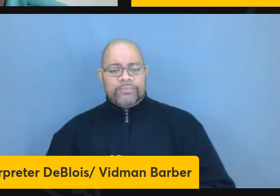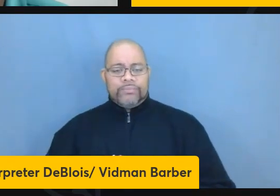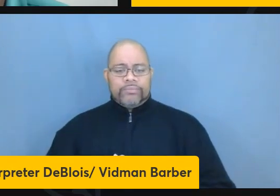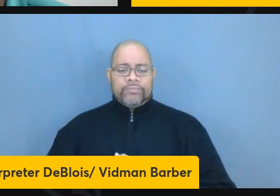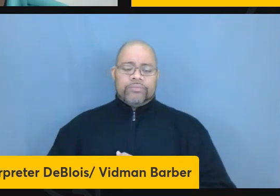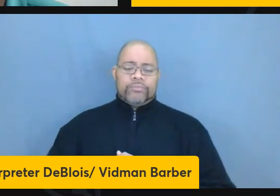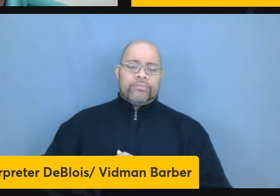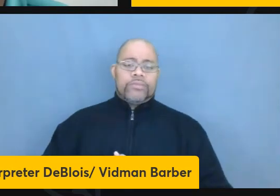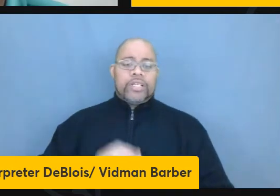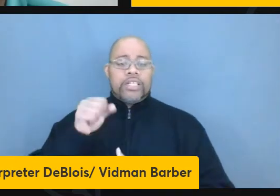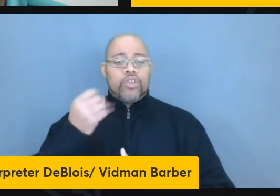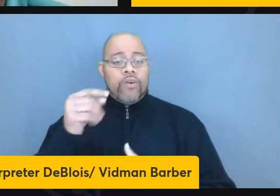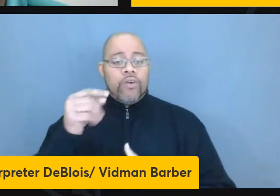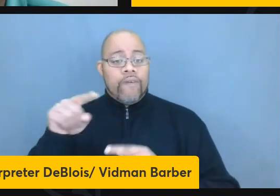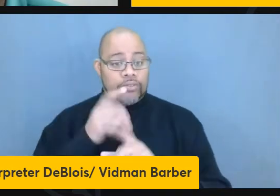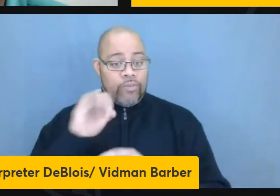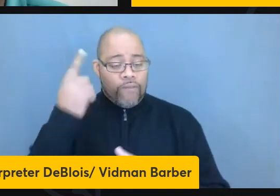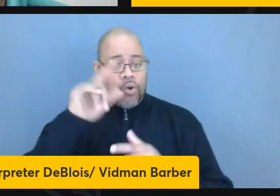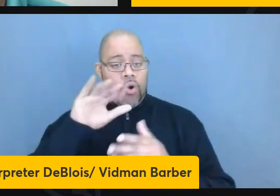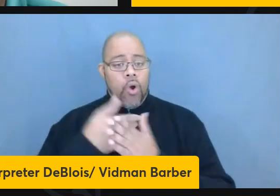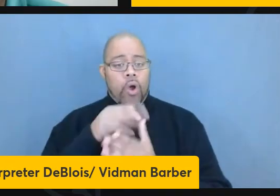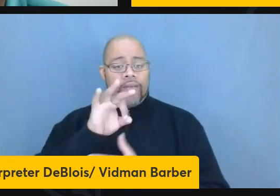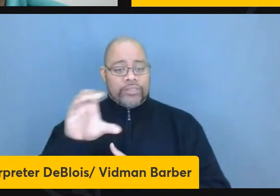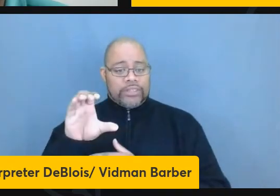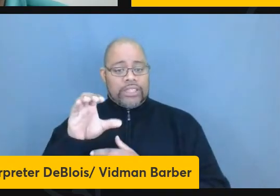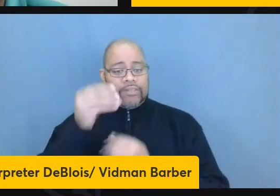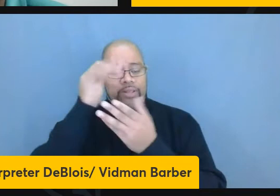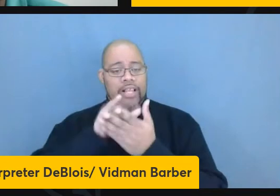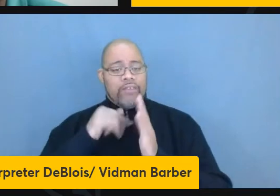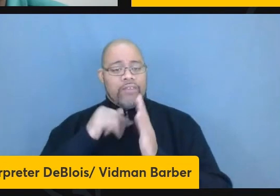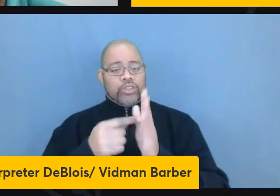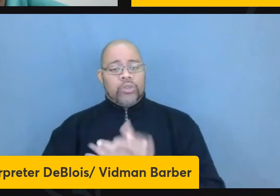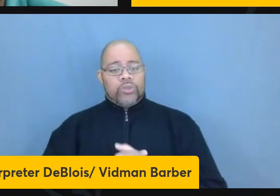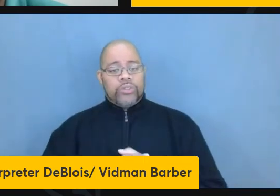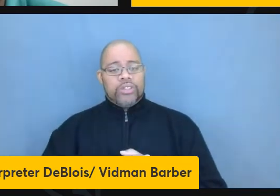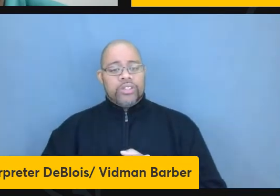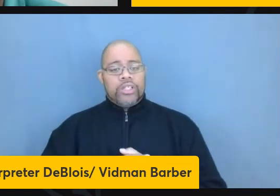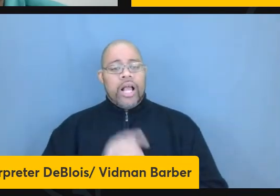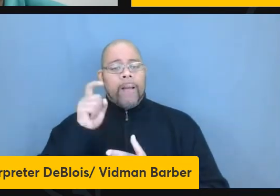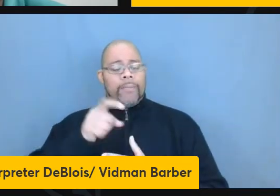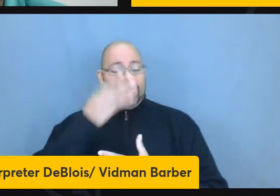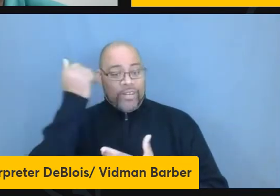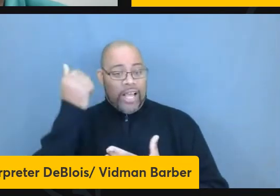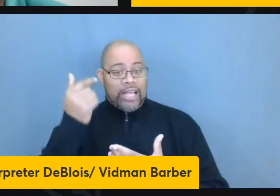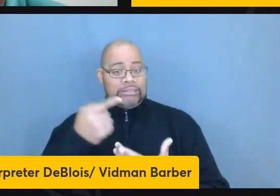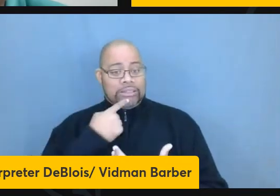Dr. Faith Osier: Yeah, so first of all, for all the FC data that I've shown you, I must have forgotten to say those are all